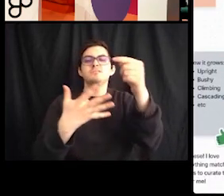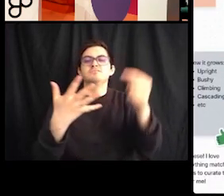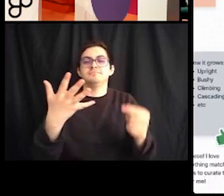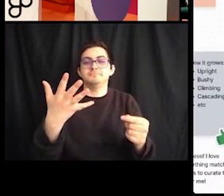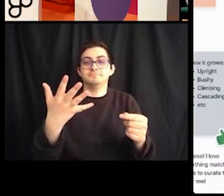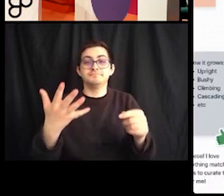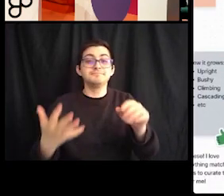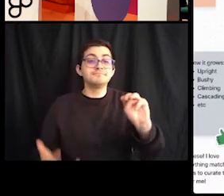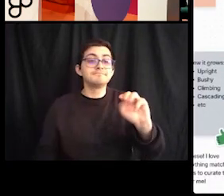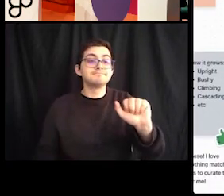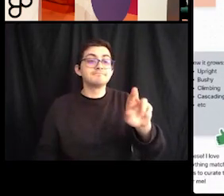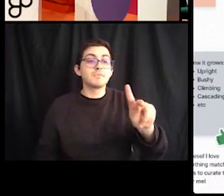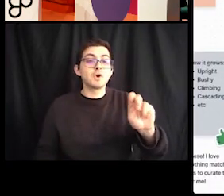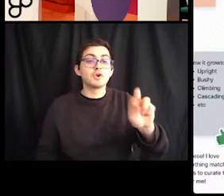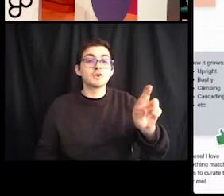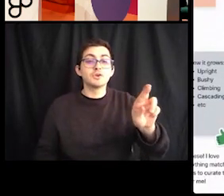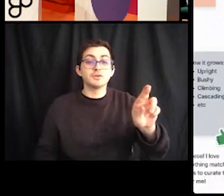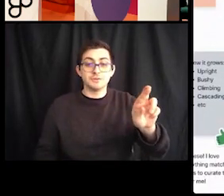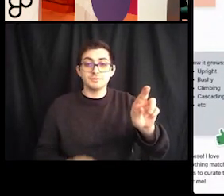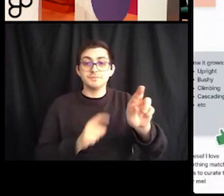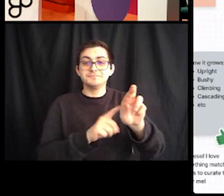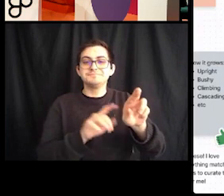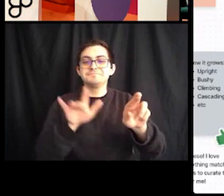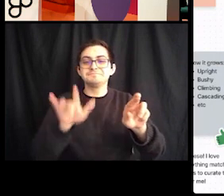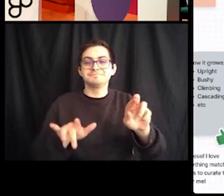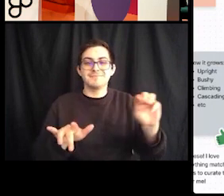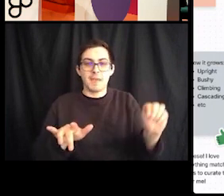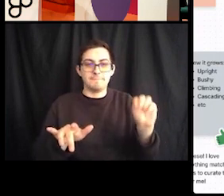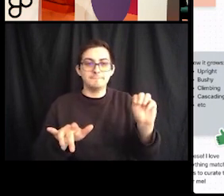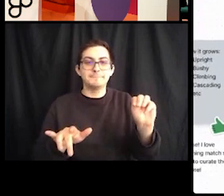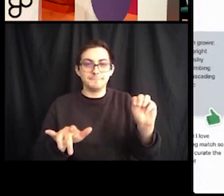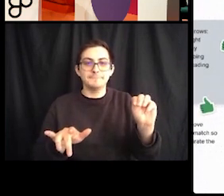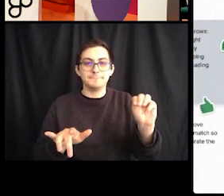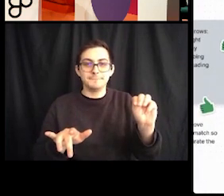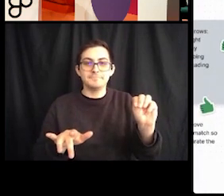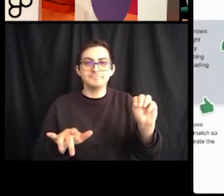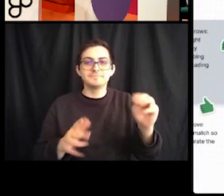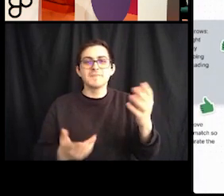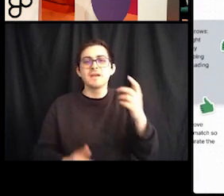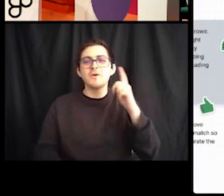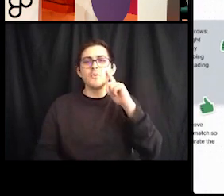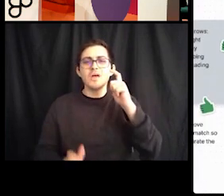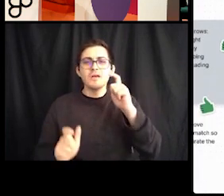M. Let me pick a fat green marker